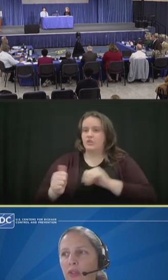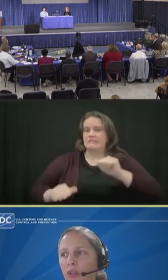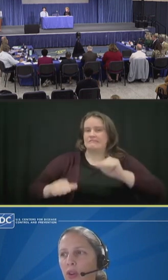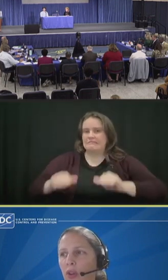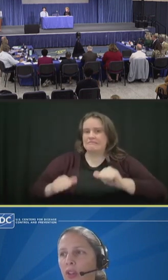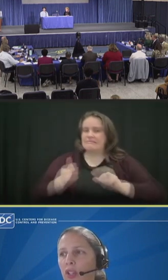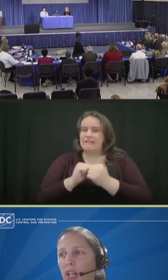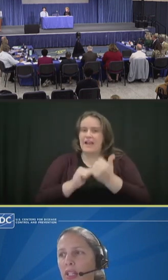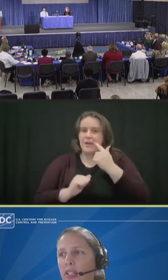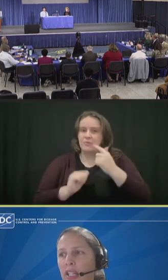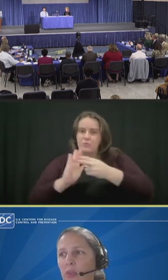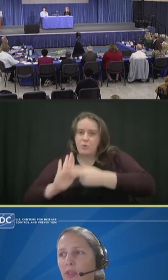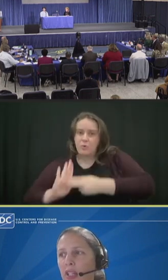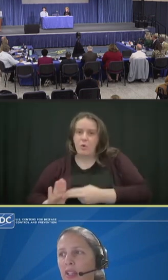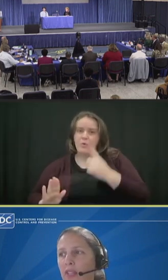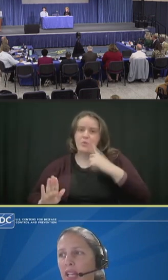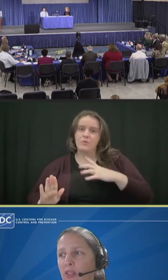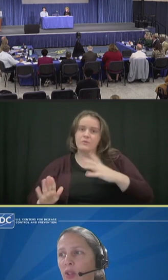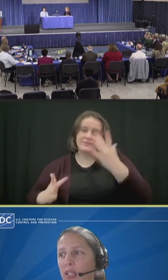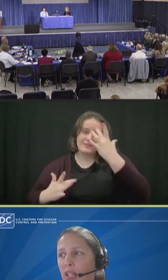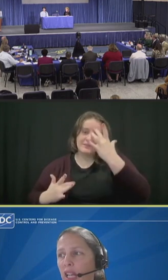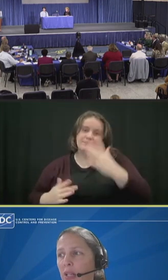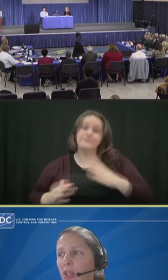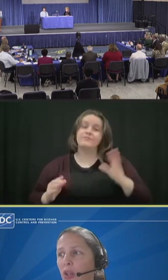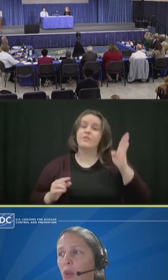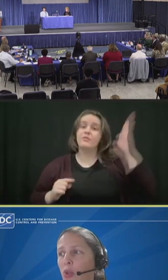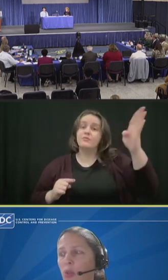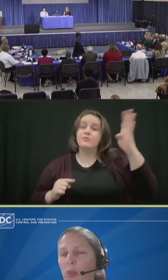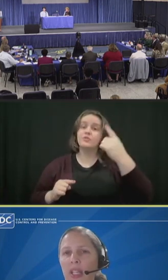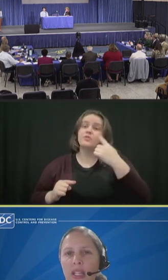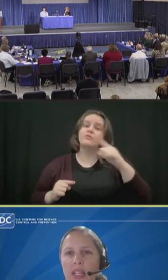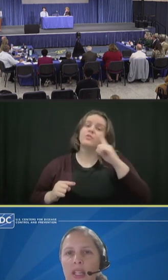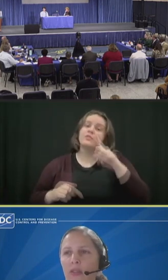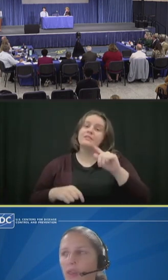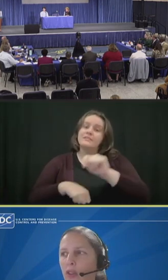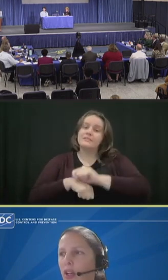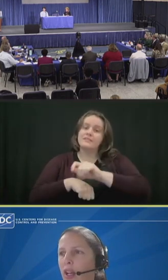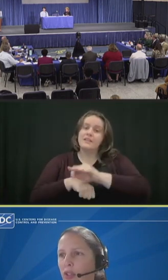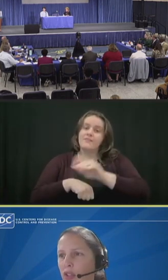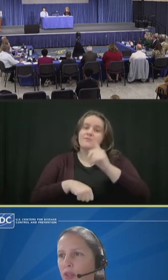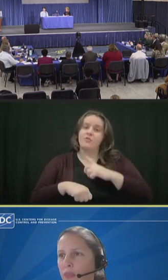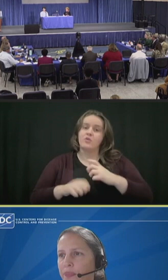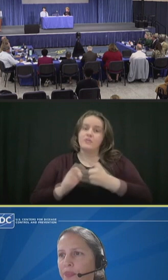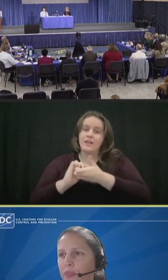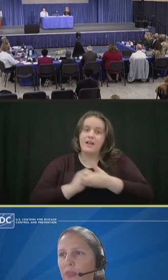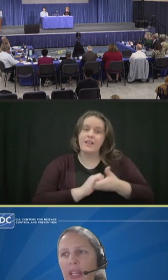for the United States' Preventative Task Force alignment, which will be key in further coverage.